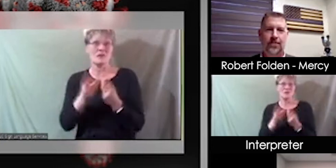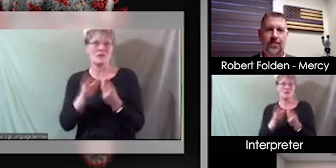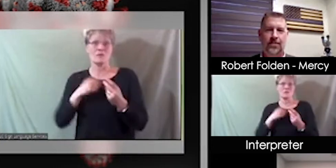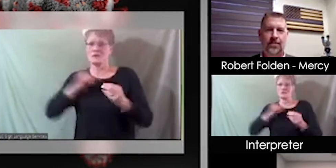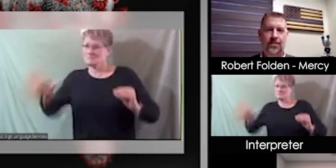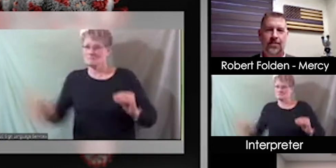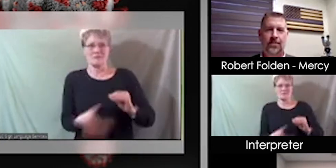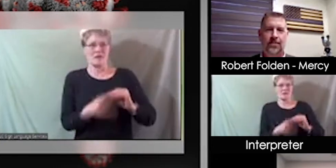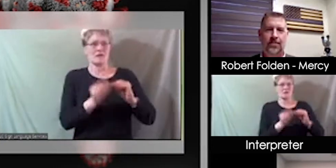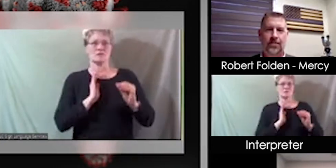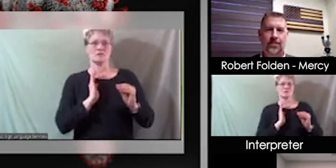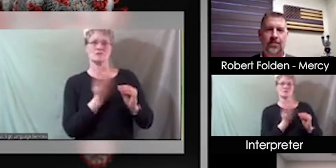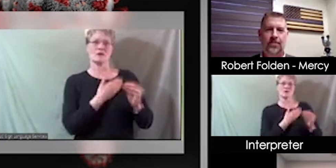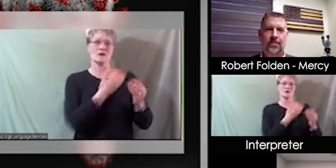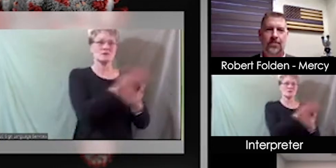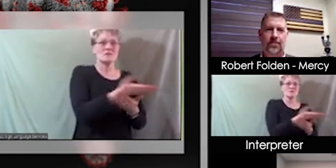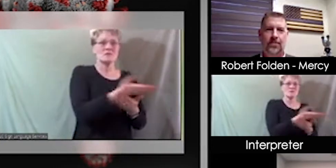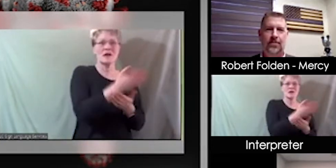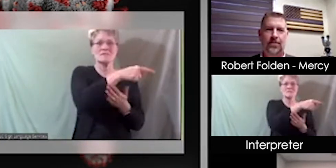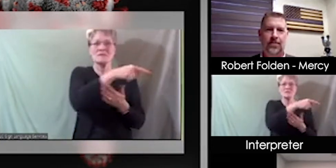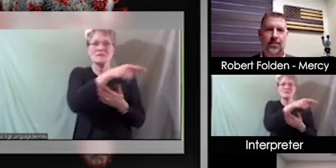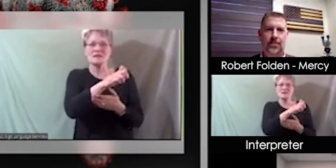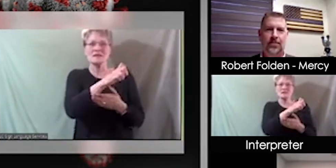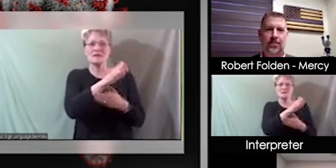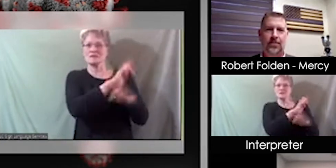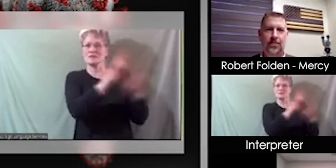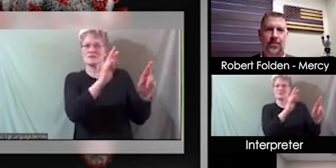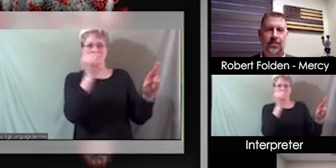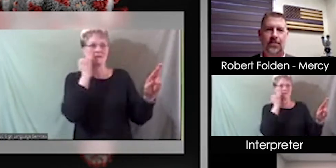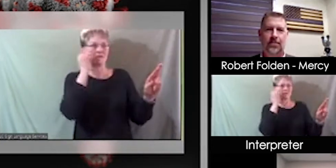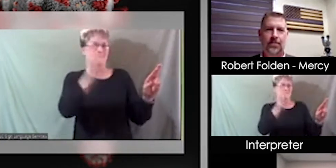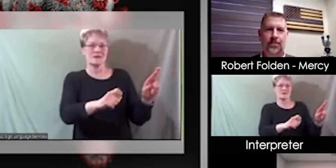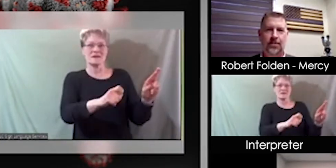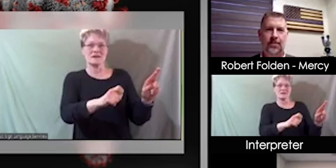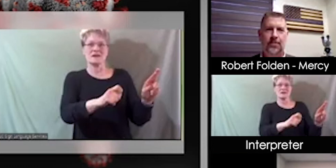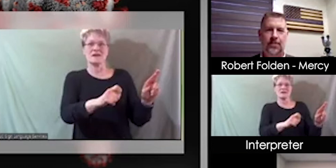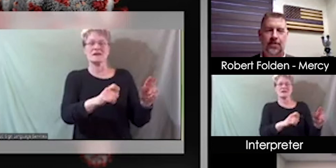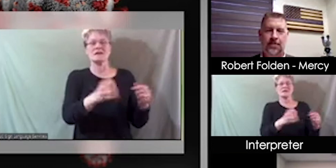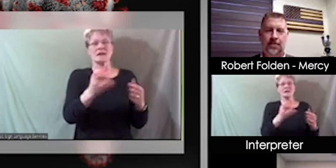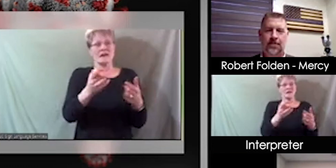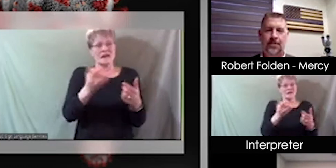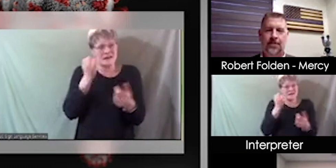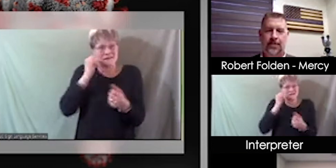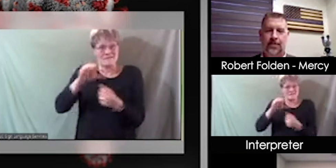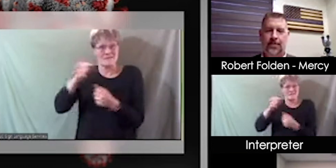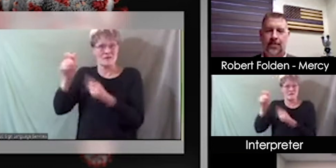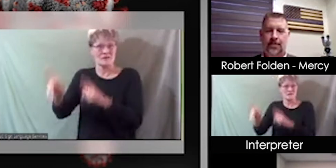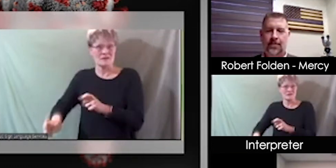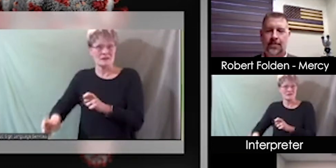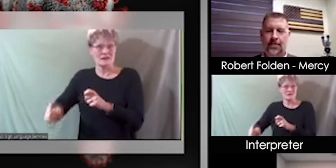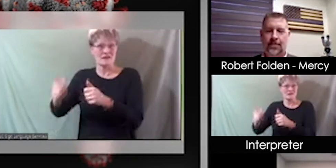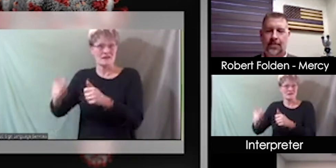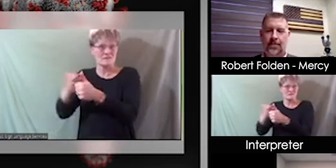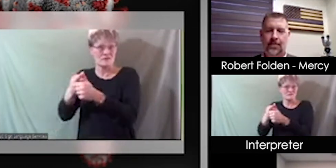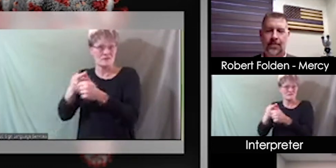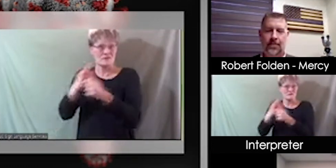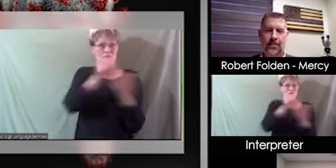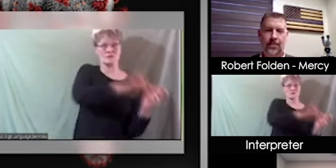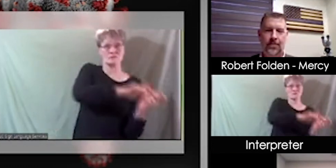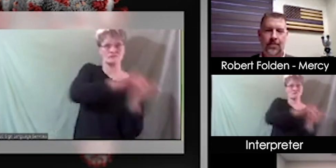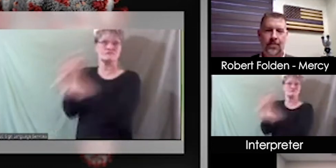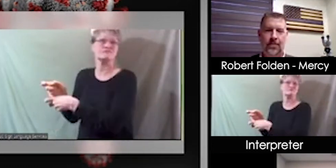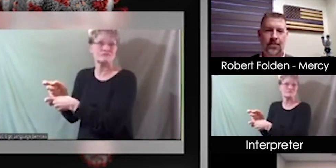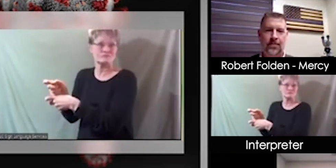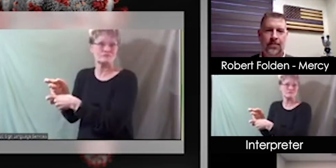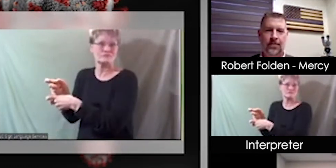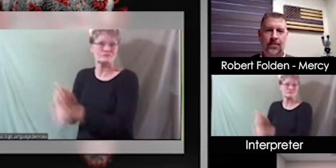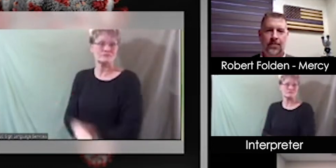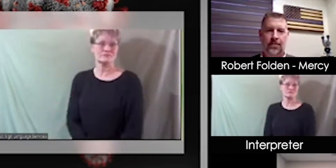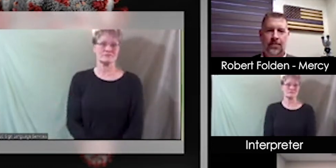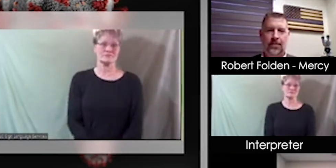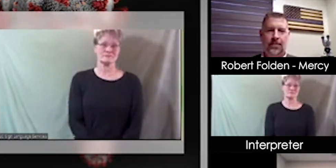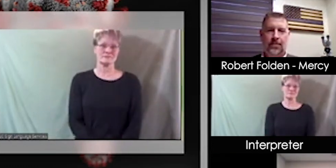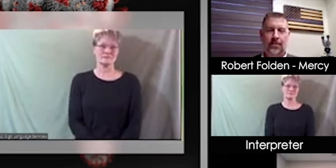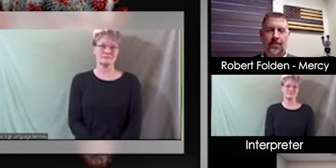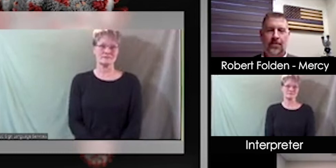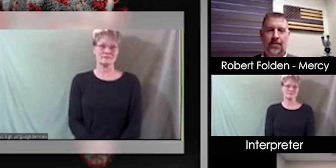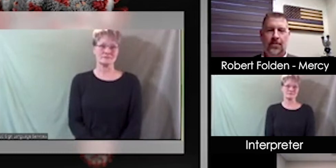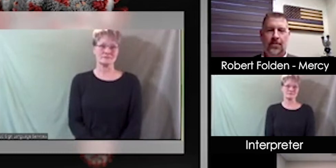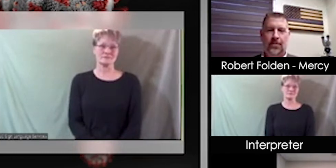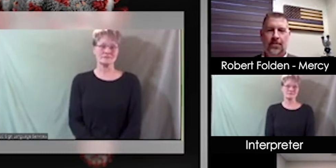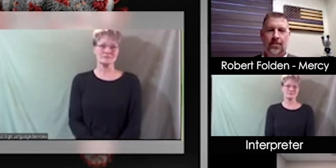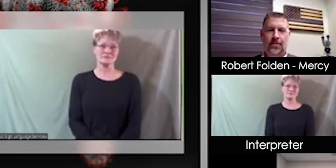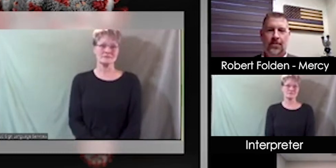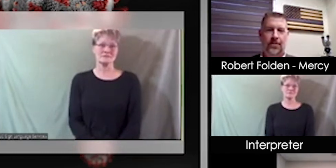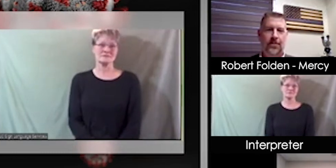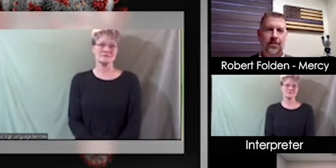of PPE and then we resource it out accordingly